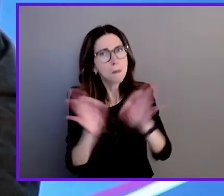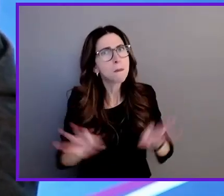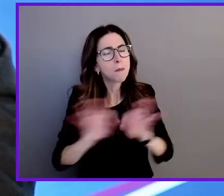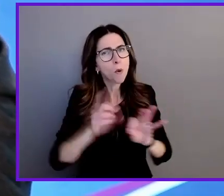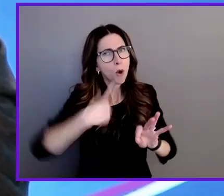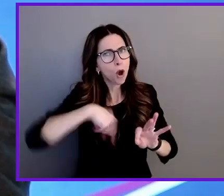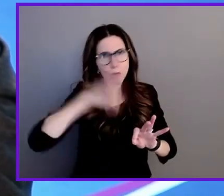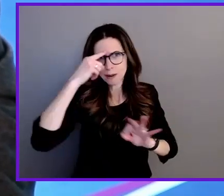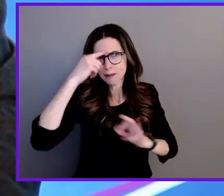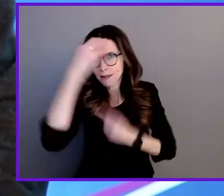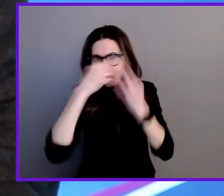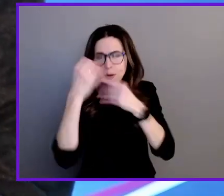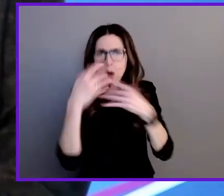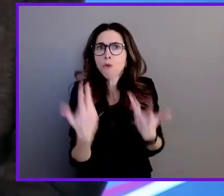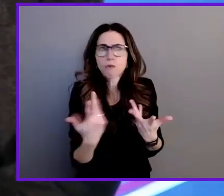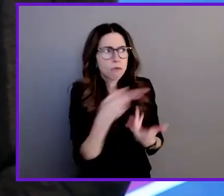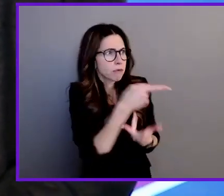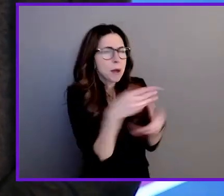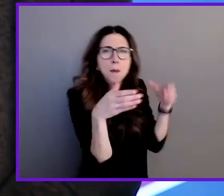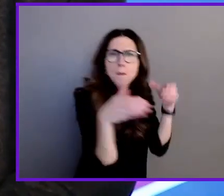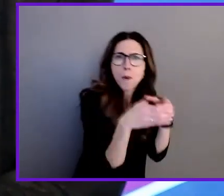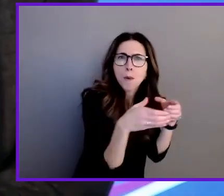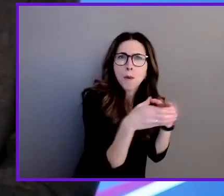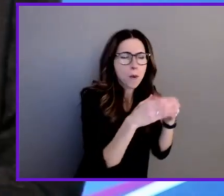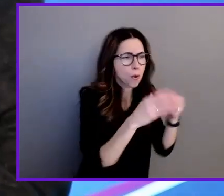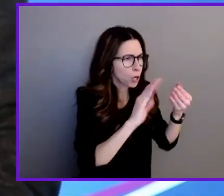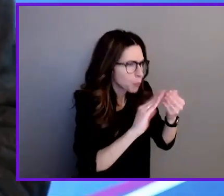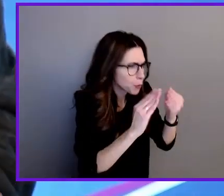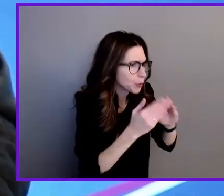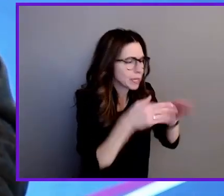By working in this way, the Council strives to foster an arts